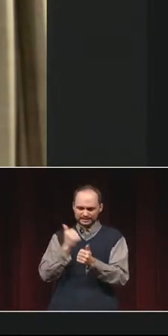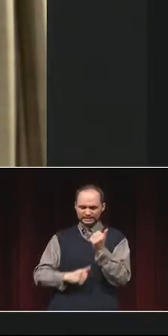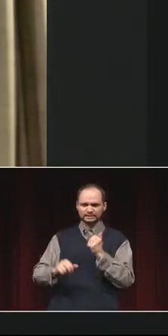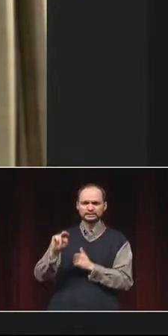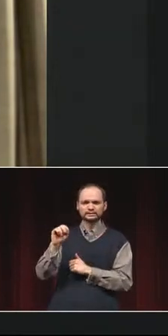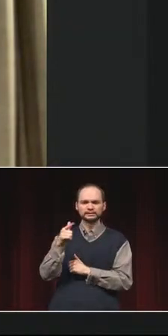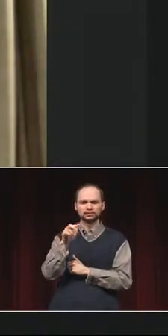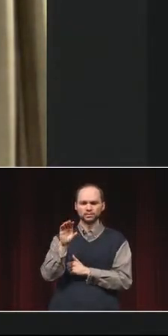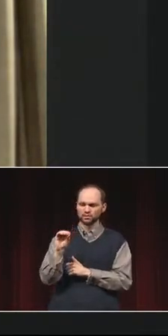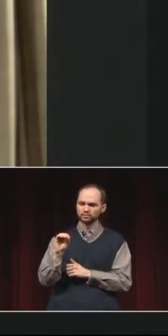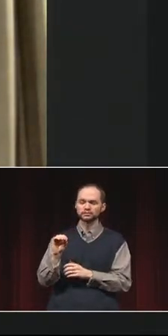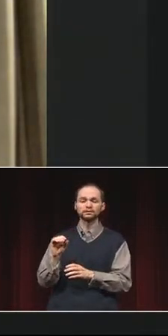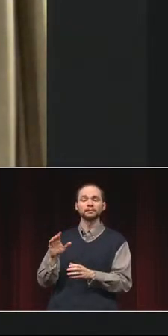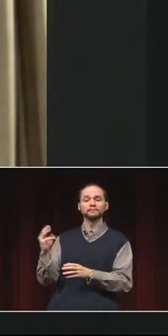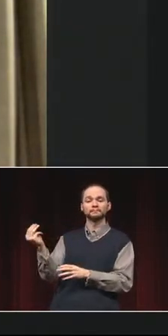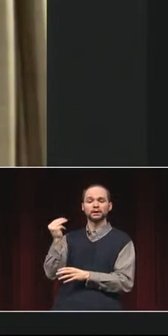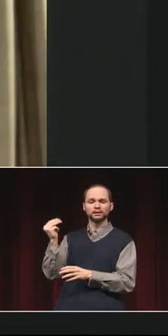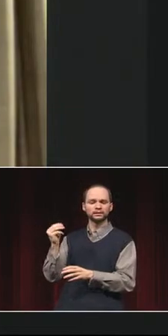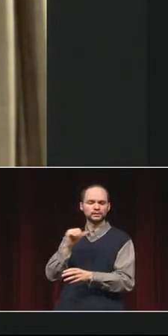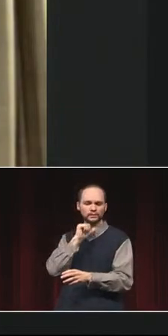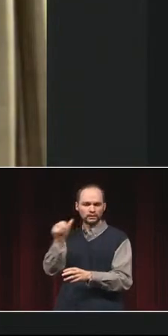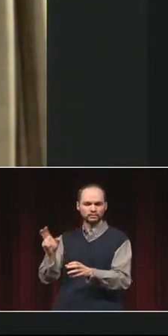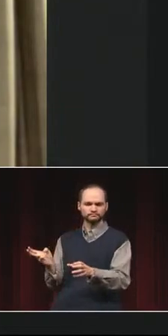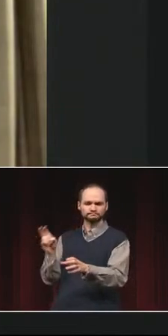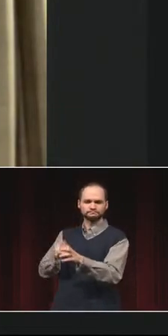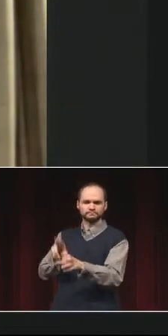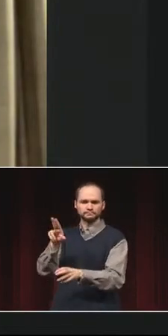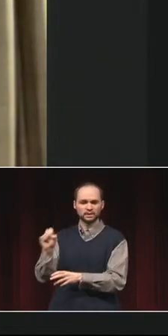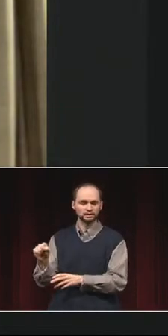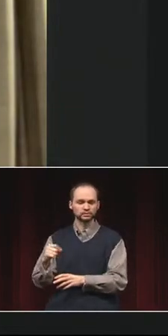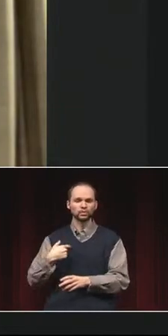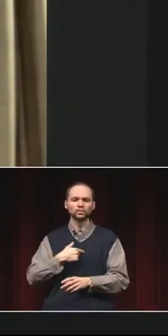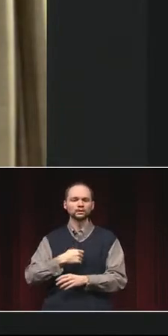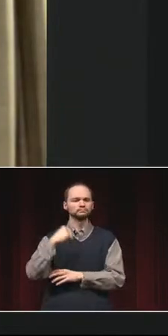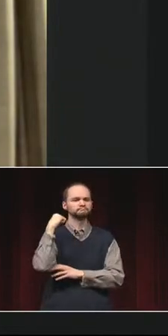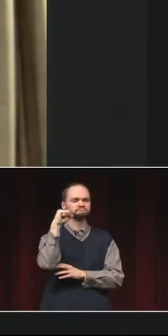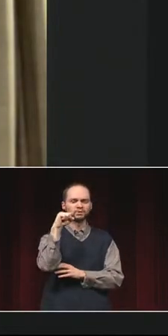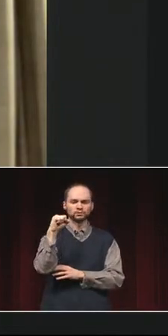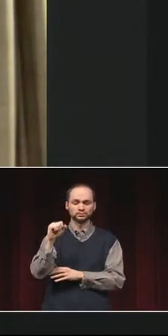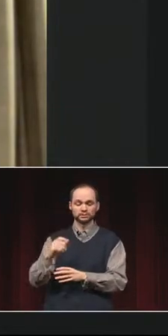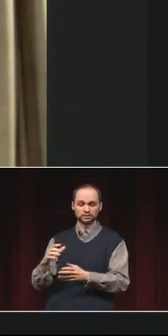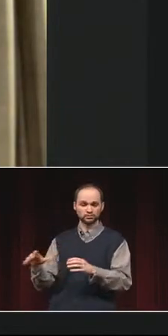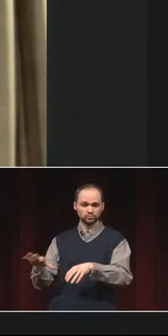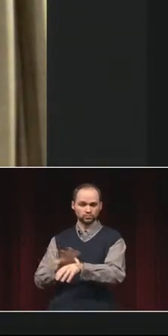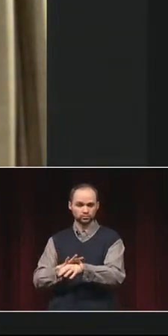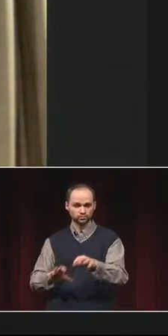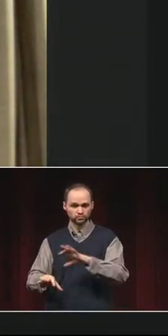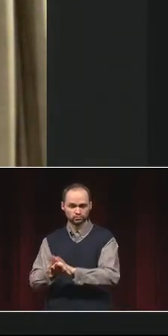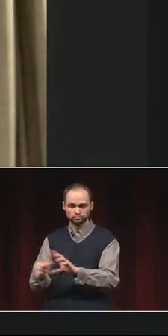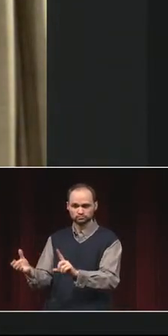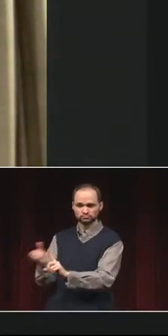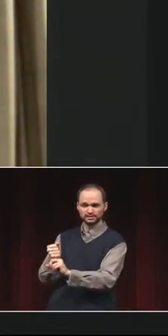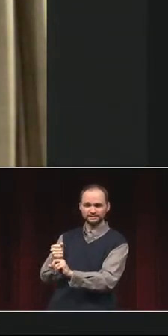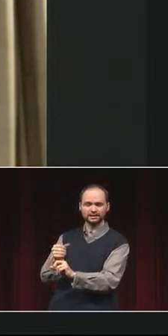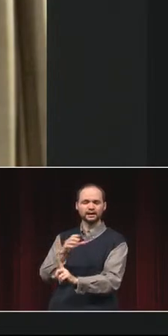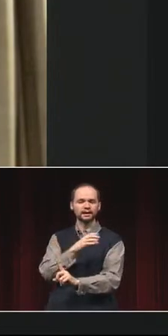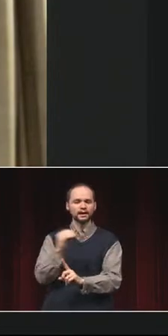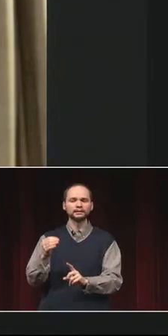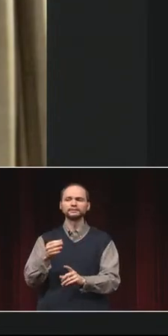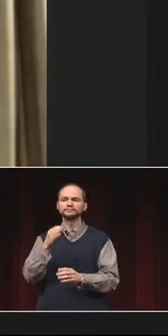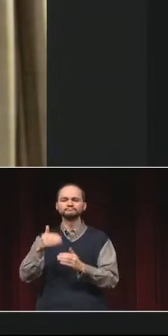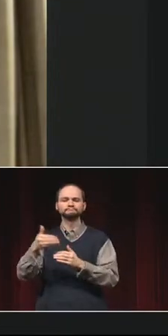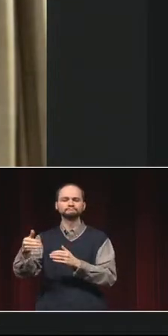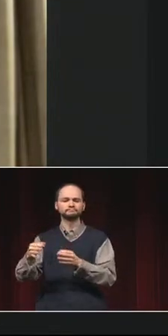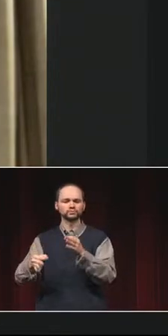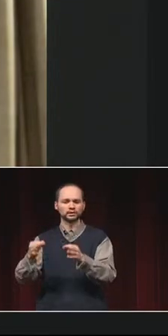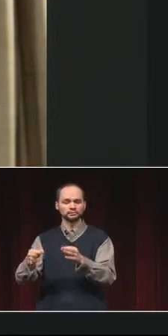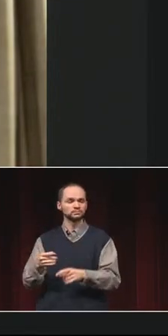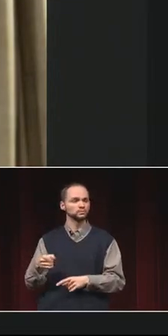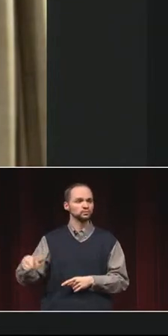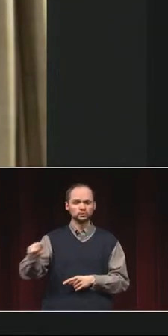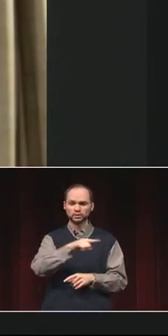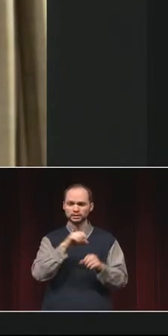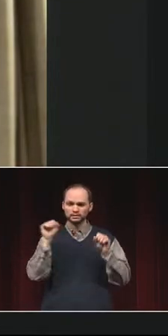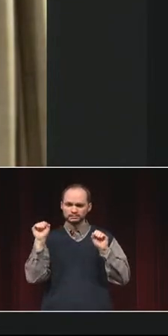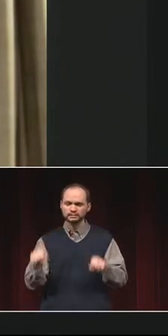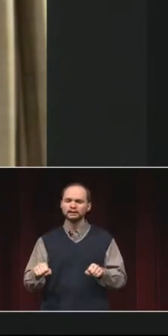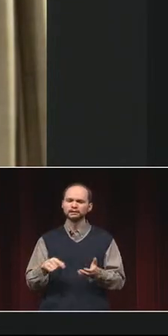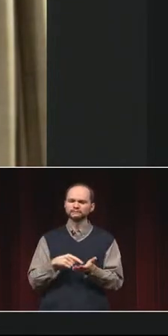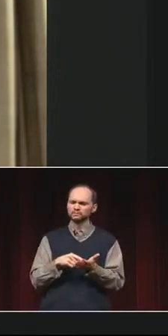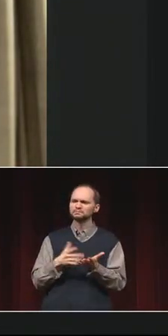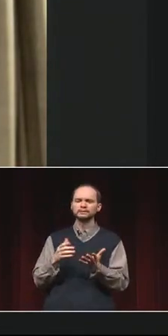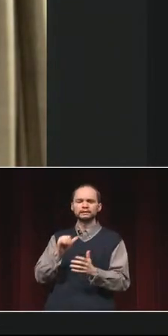in protest of the arrest and upcoming trial. You can afford to stay out of school for one day.